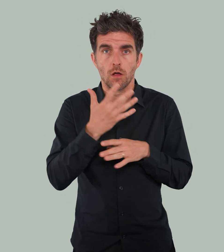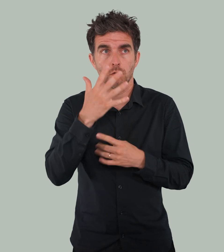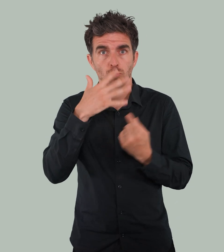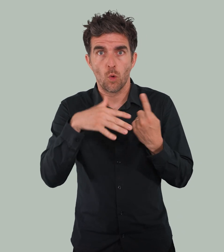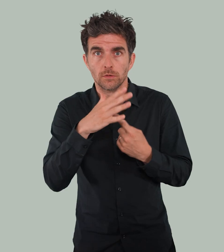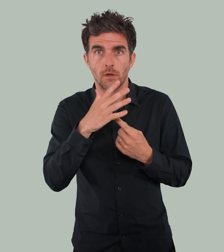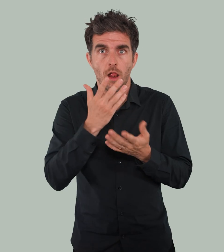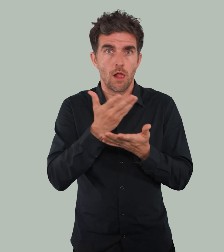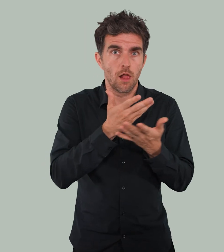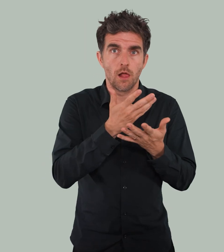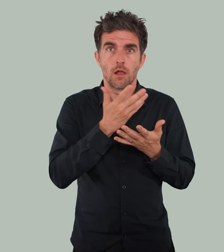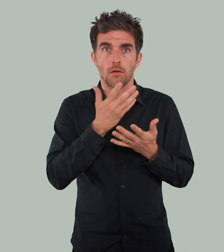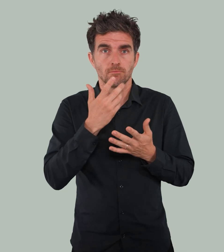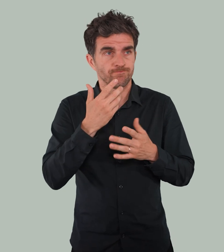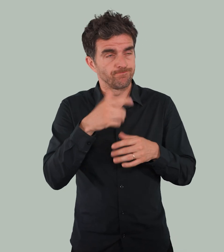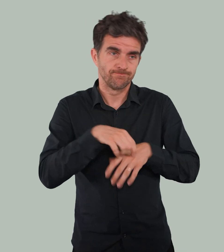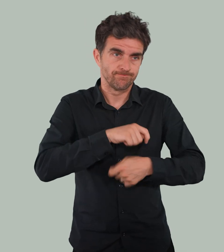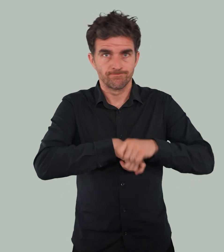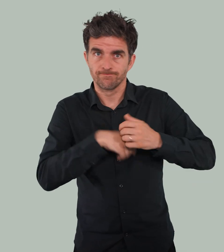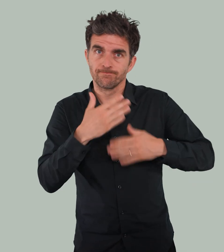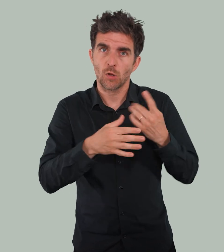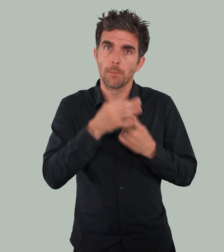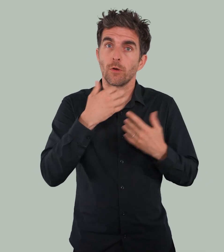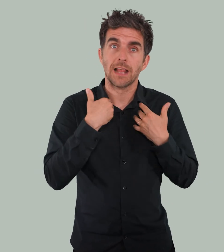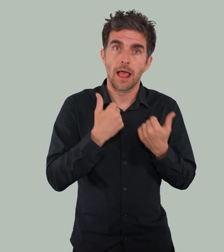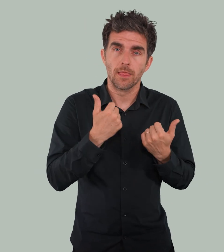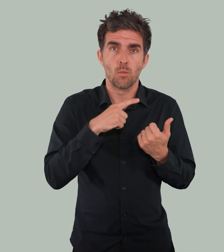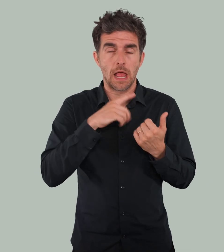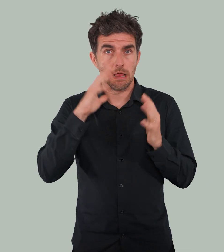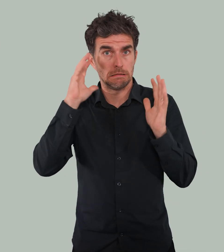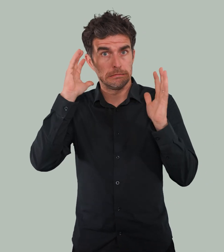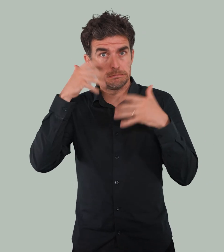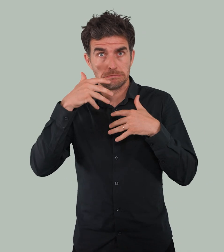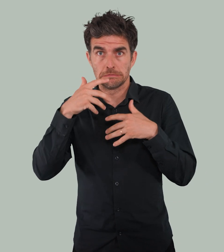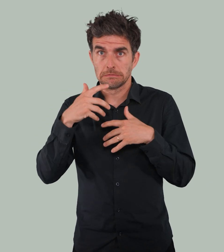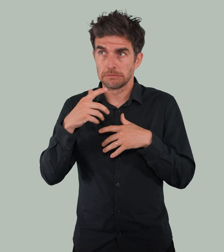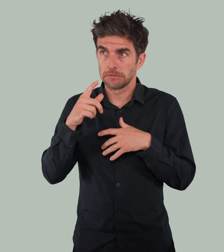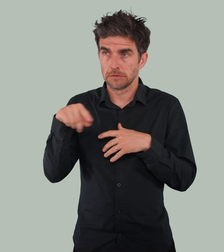social activities, or actions to improve their health, due to concerns about how